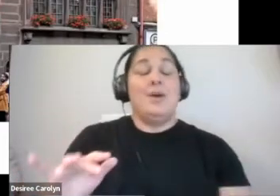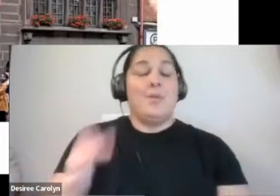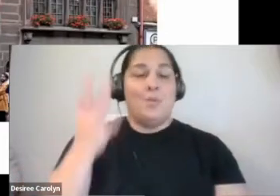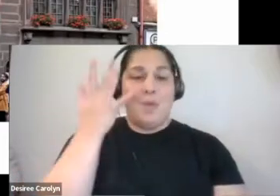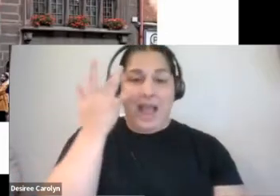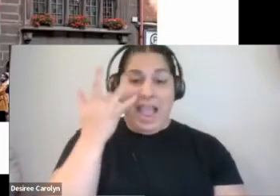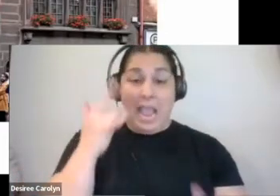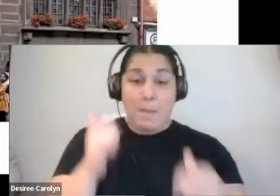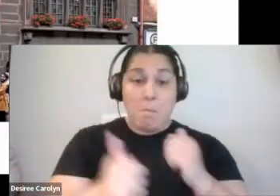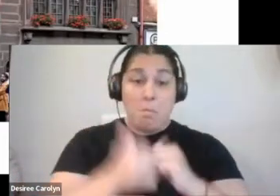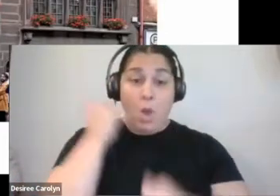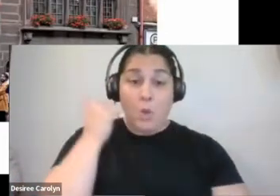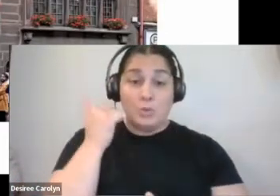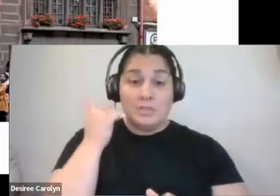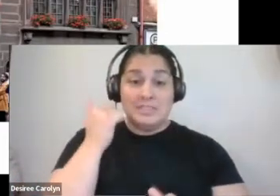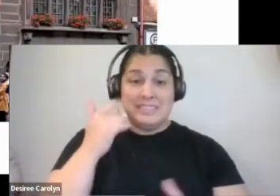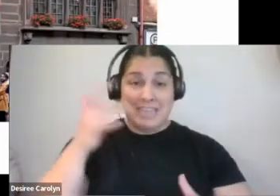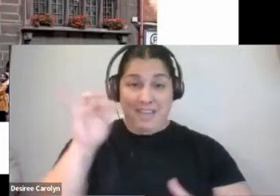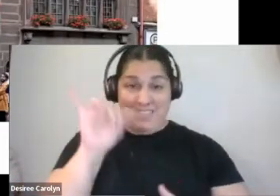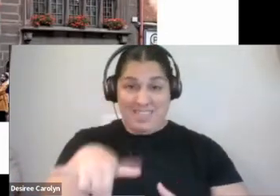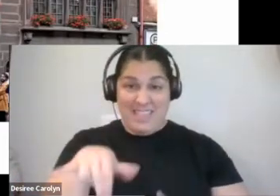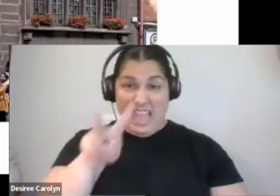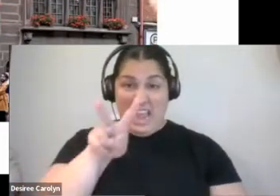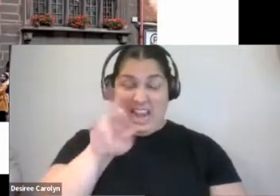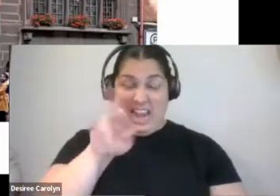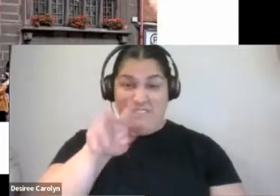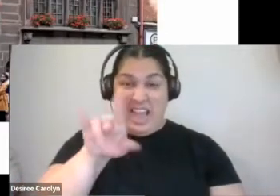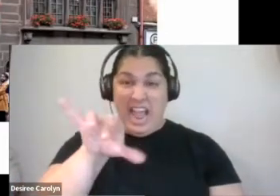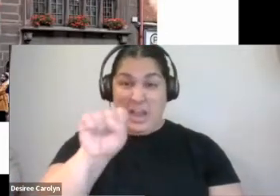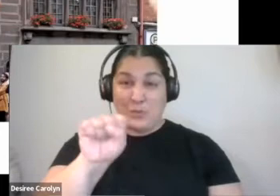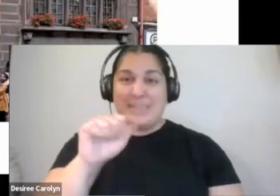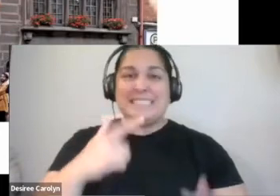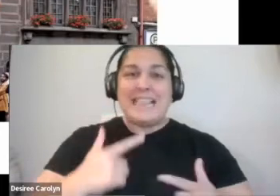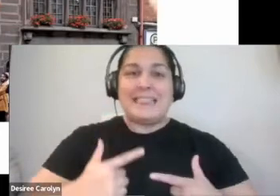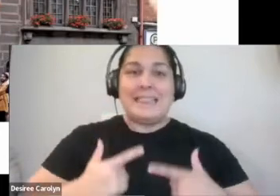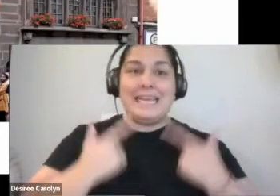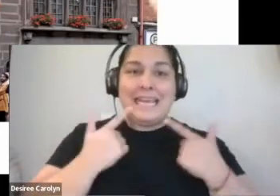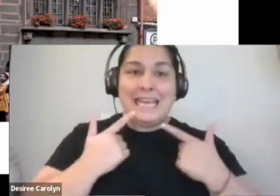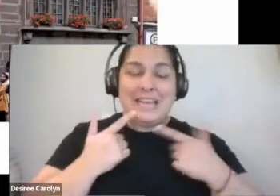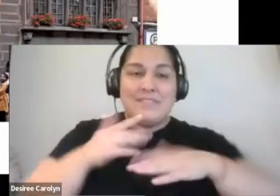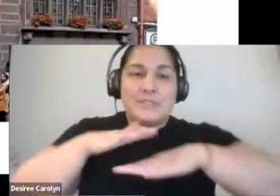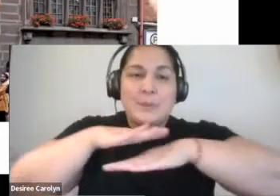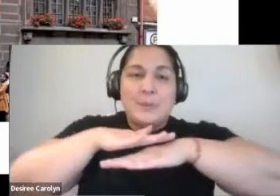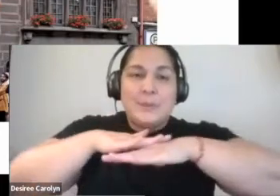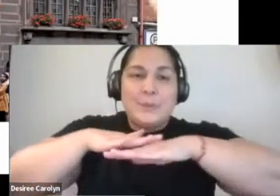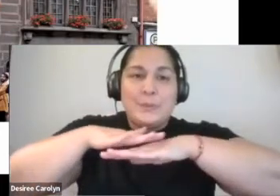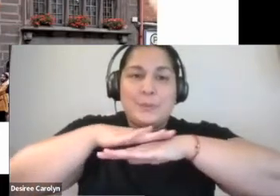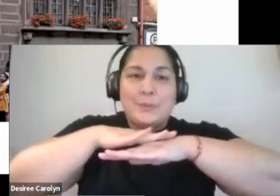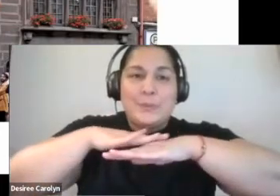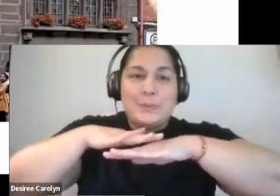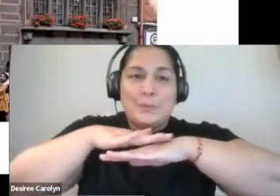lives in superficial areas of skin that are going to be symptomatic if there's a lot of virus there.